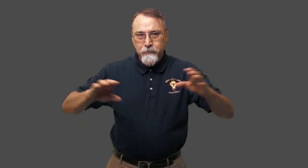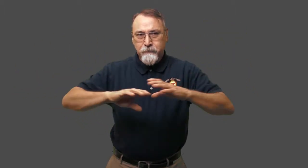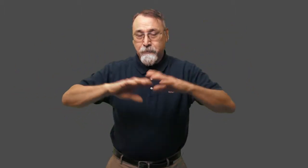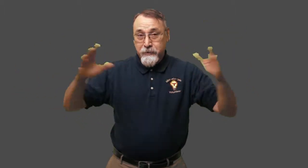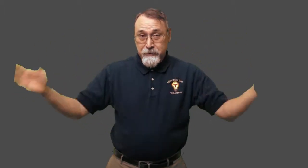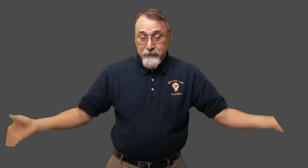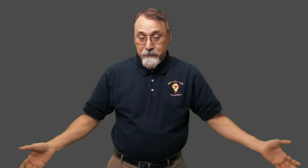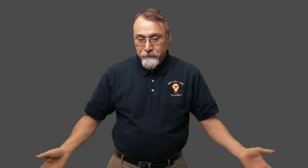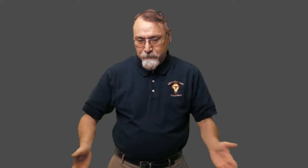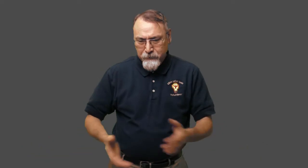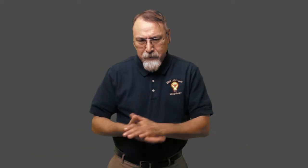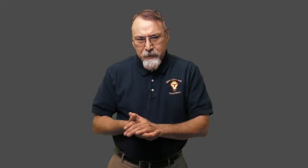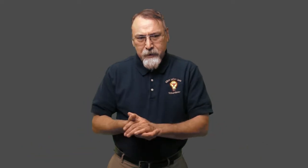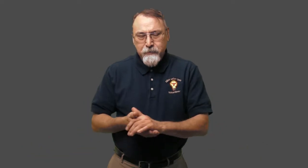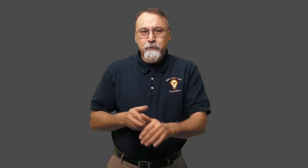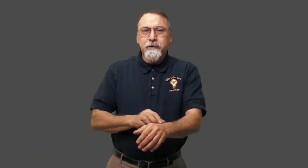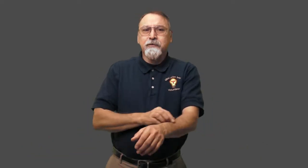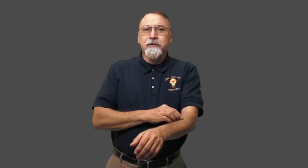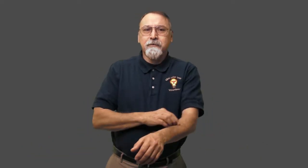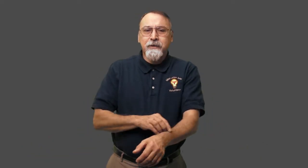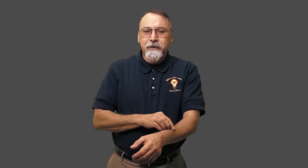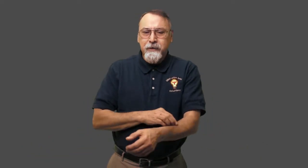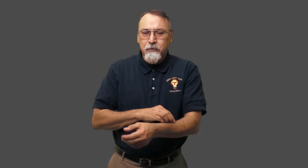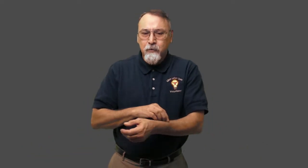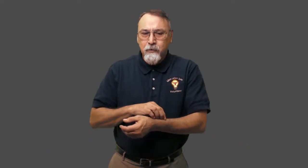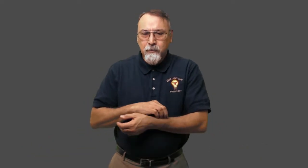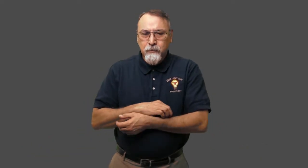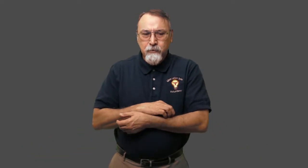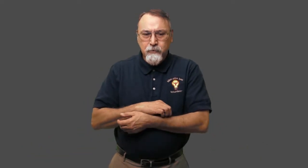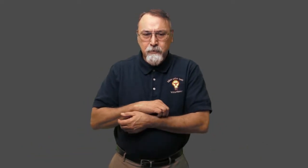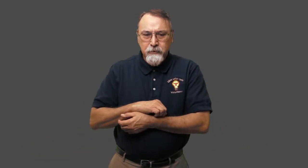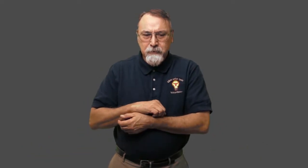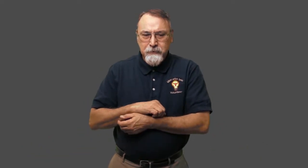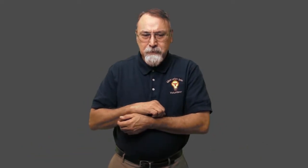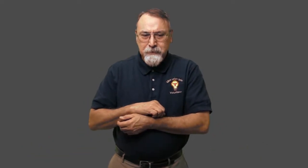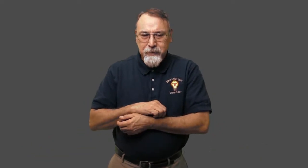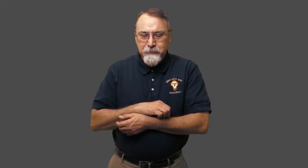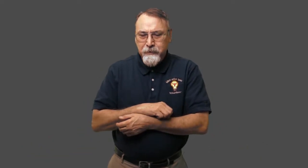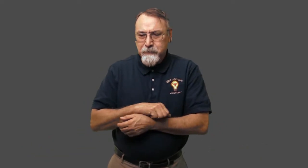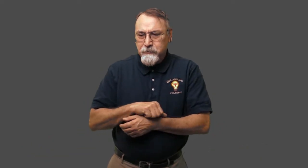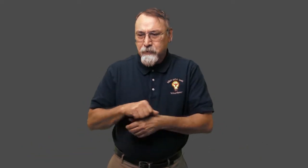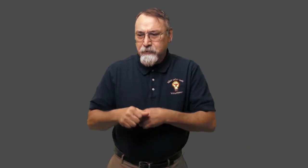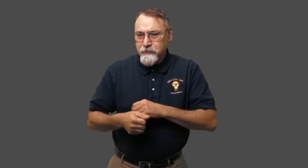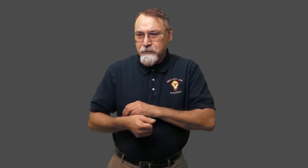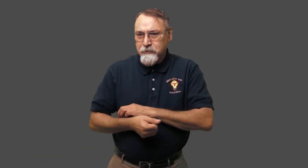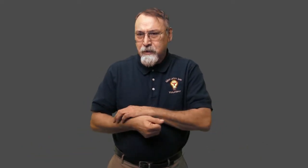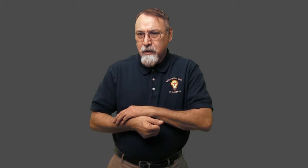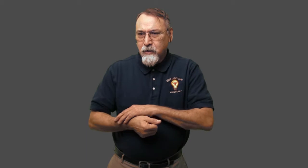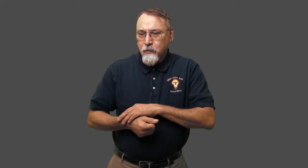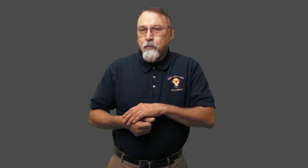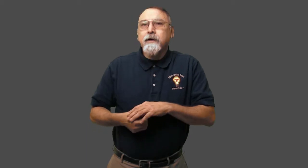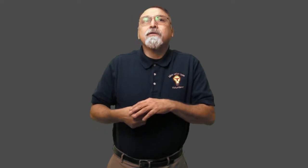network, from anything else. And the reason is that Oracle Database Administration wants